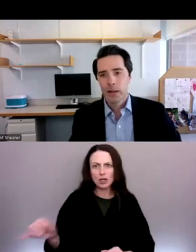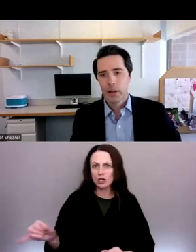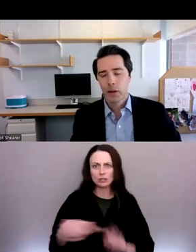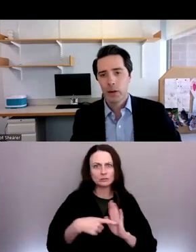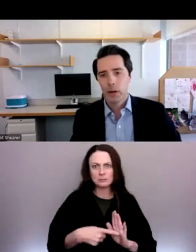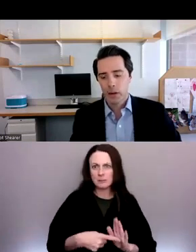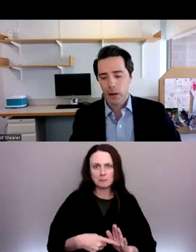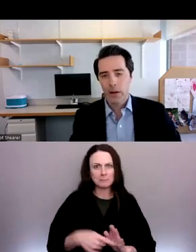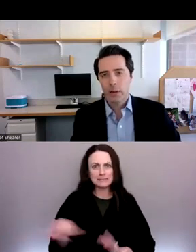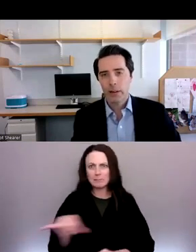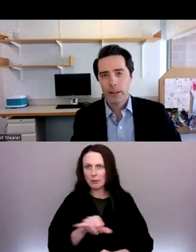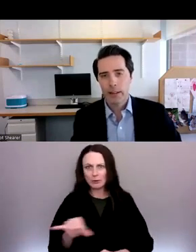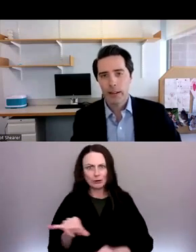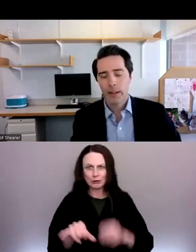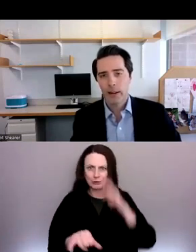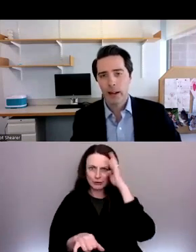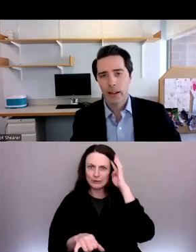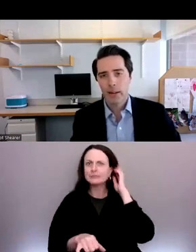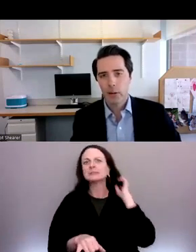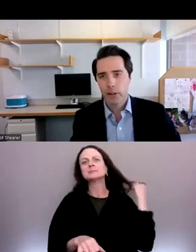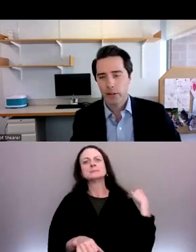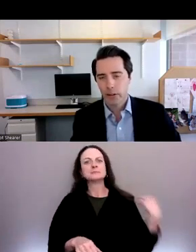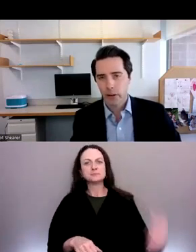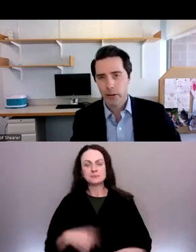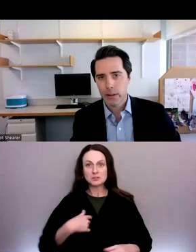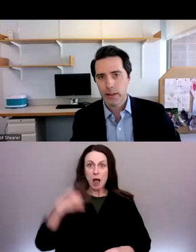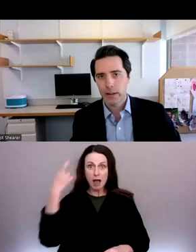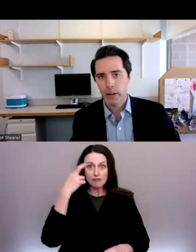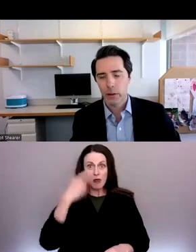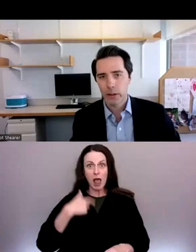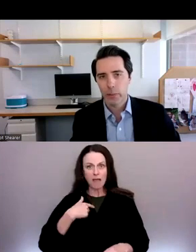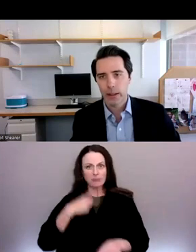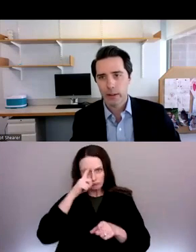so I've realized that as an